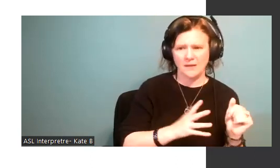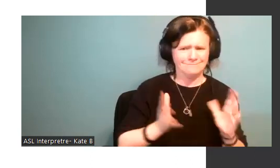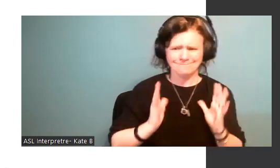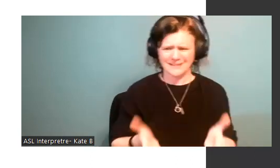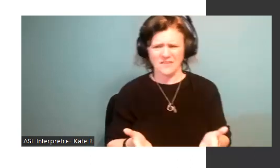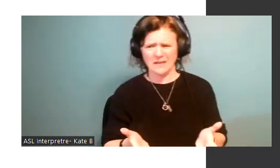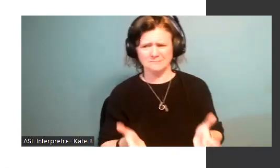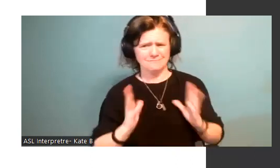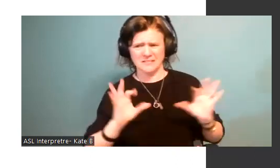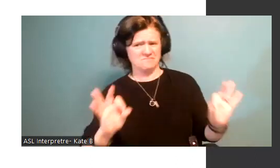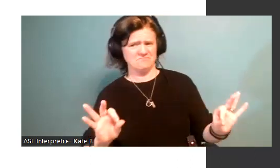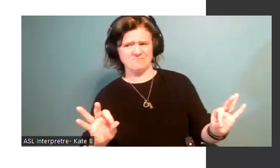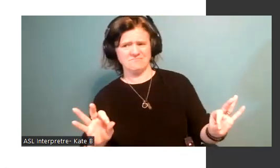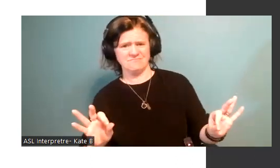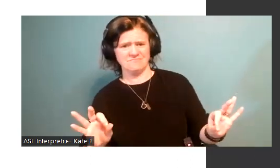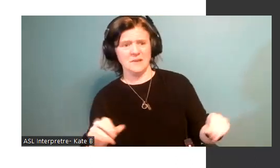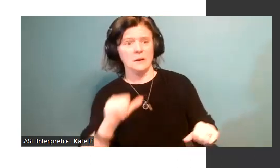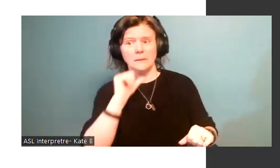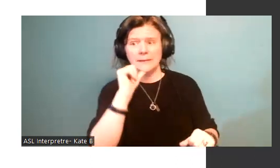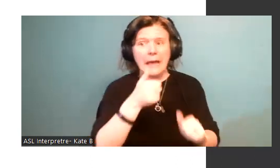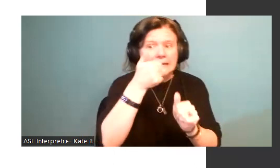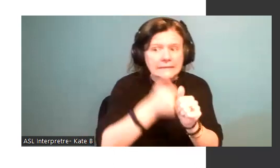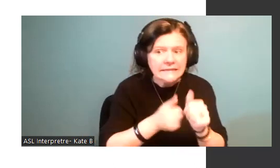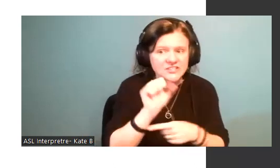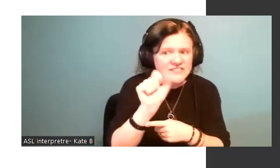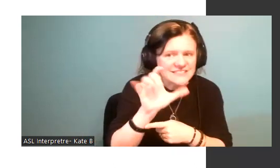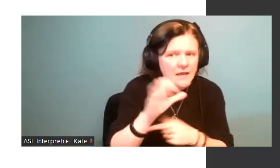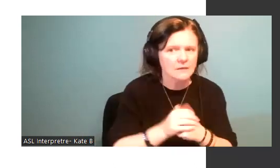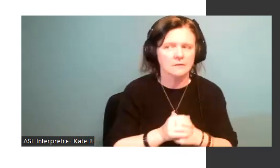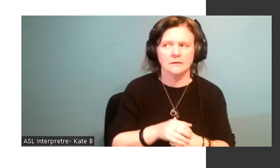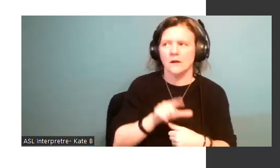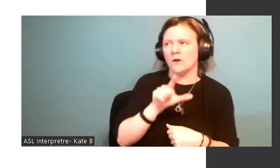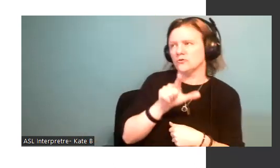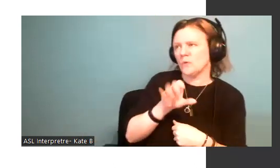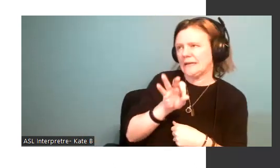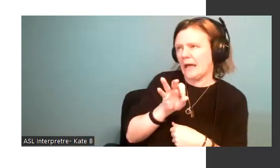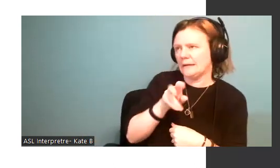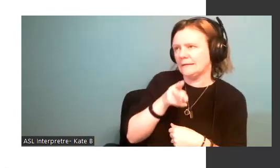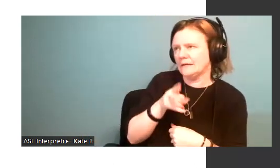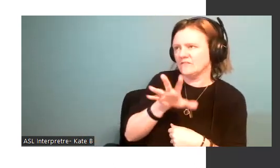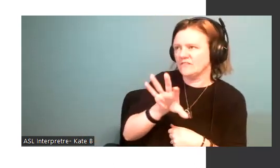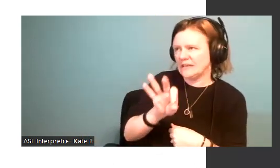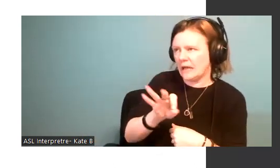say a 30-second timer for a form and you want to